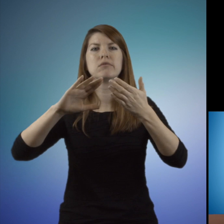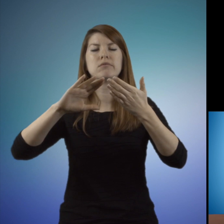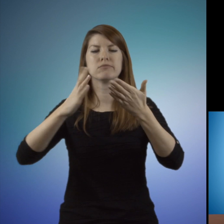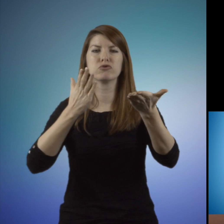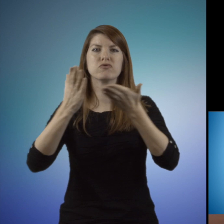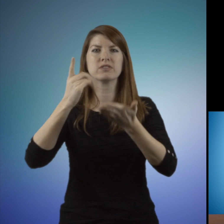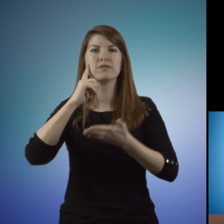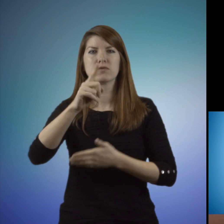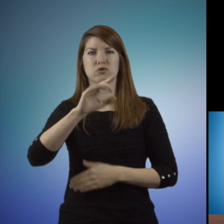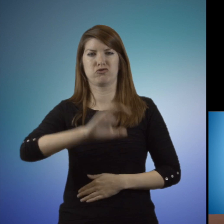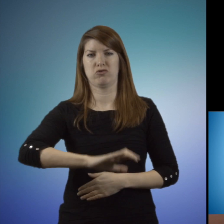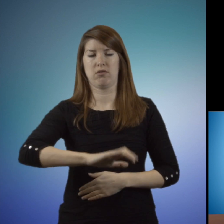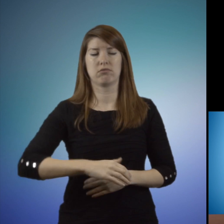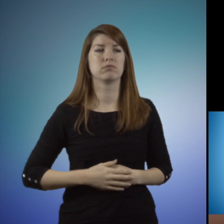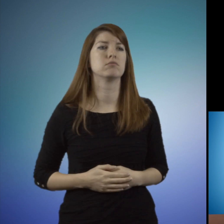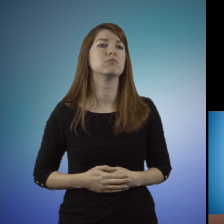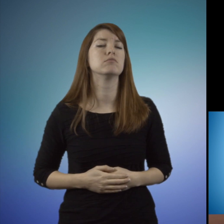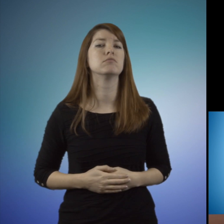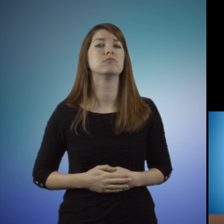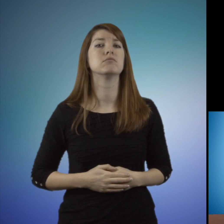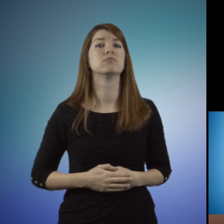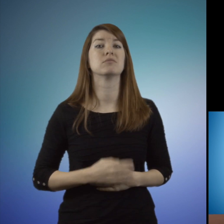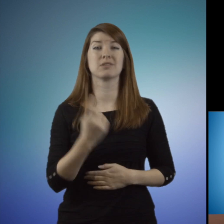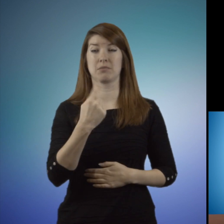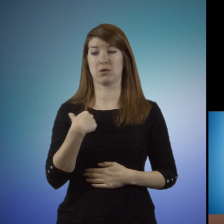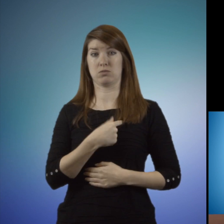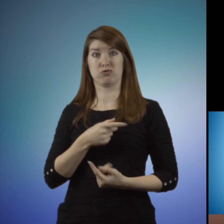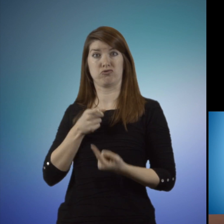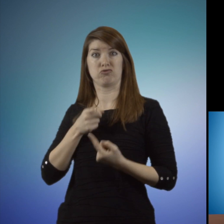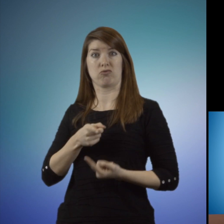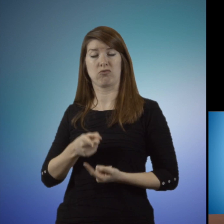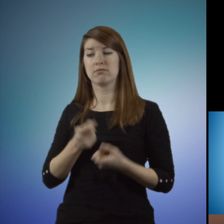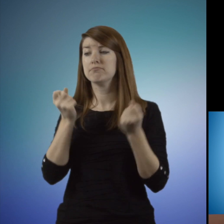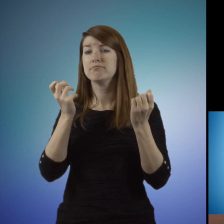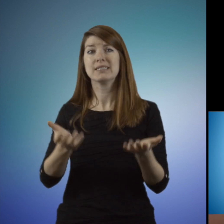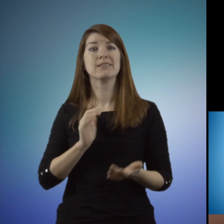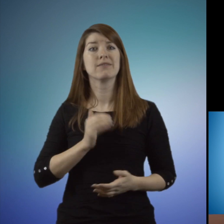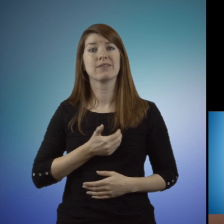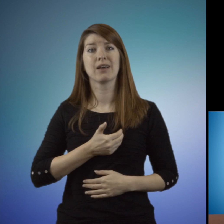So, one of the areas that we struggle with is many of our children who need Part C,